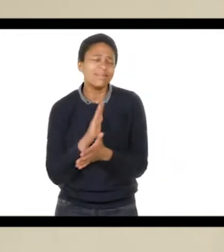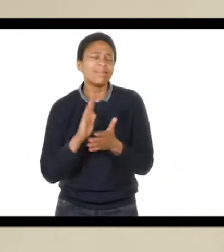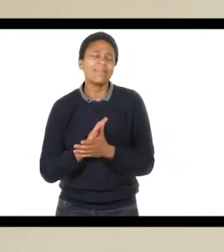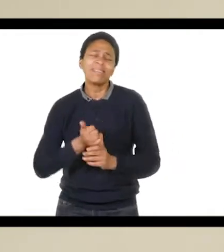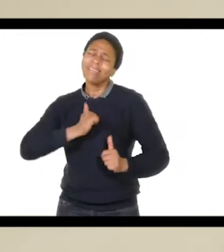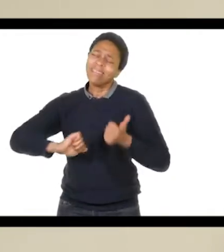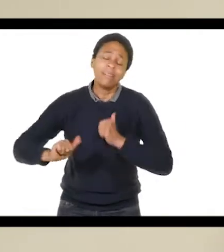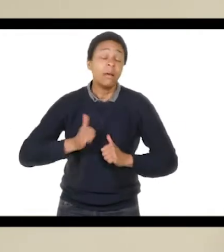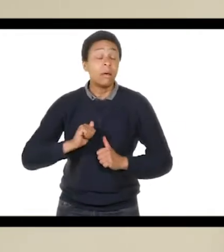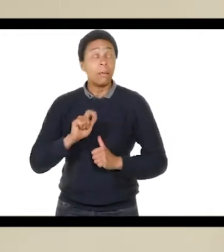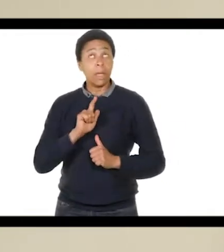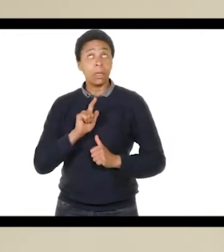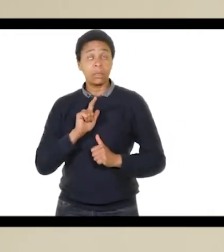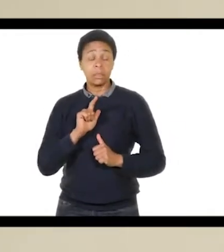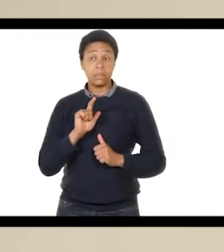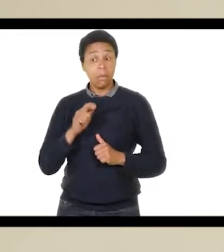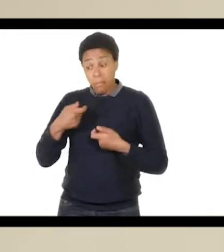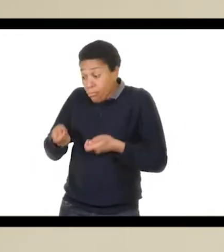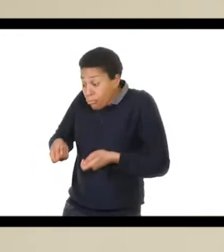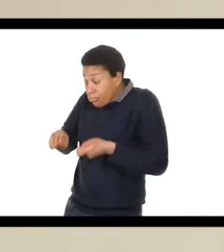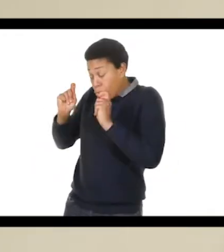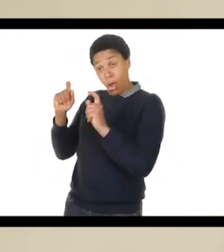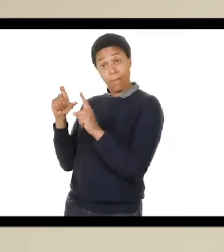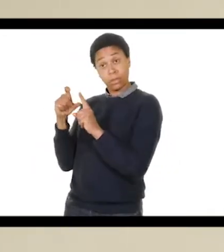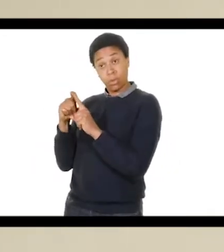because, you know, there was me bringing